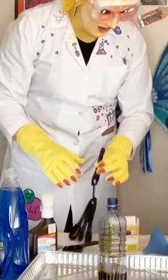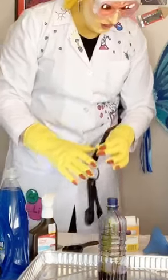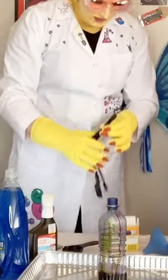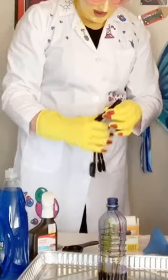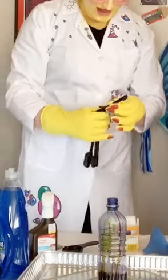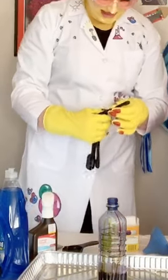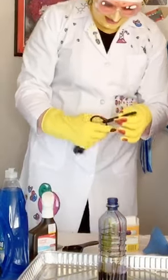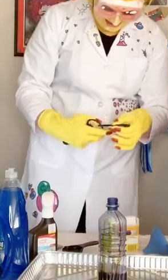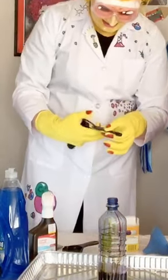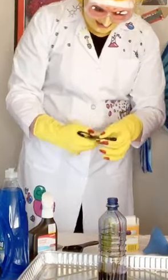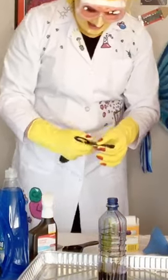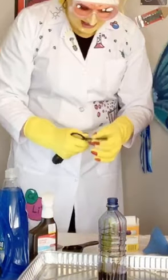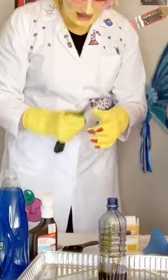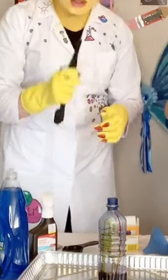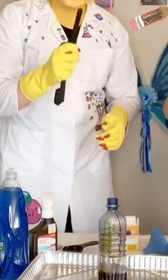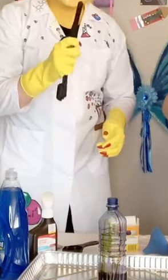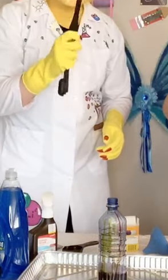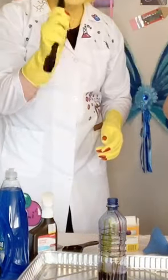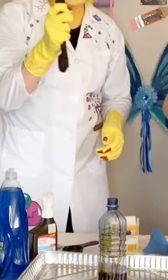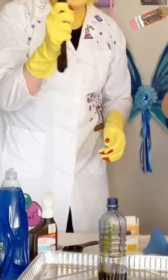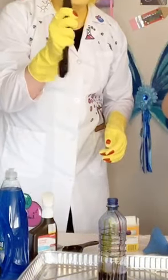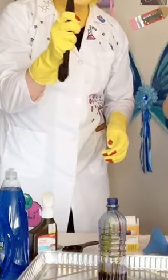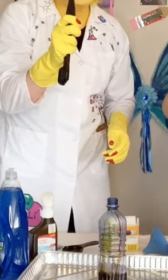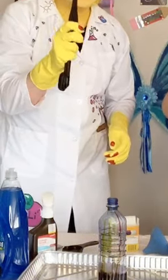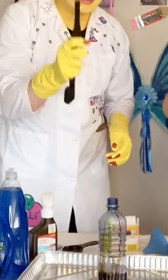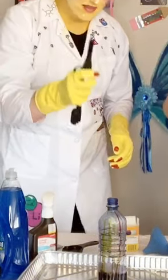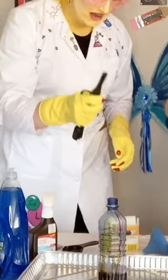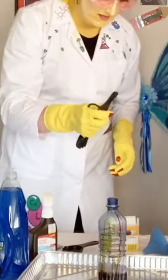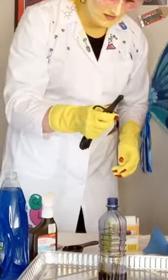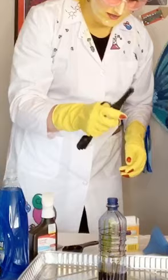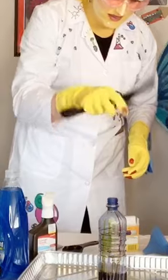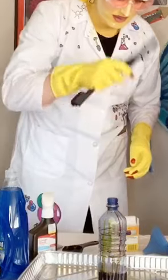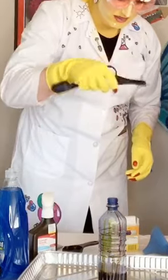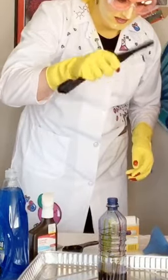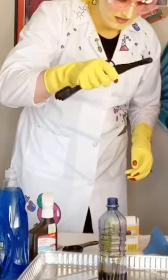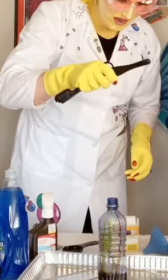Oh you already did it. And I just took a little